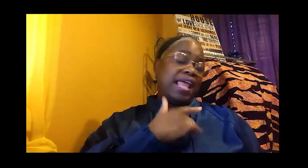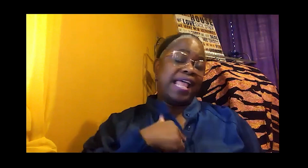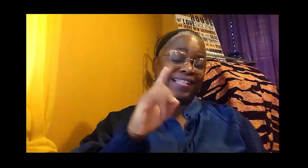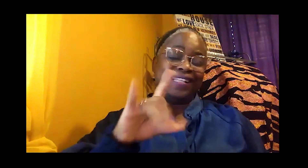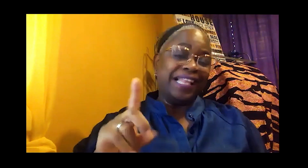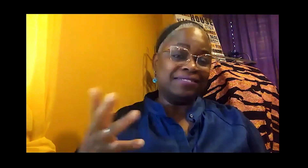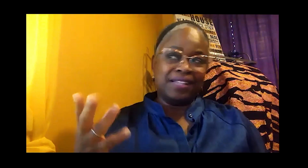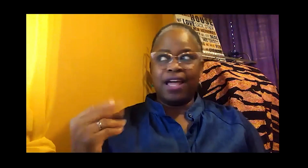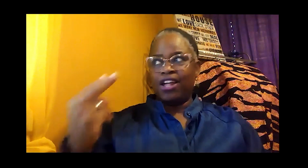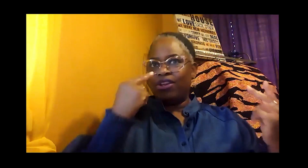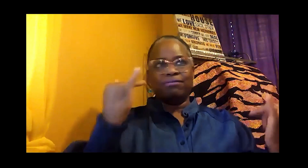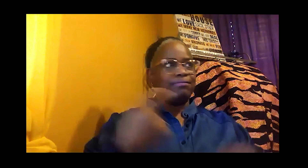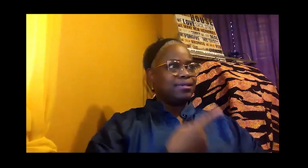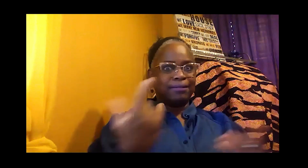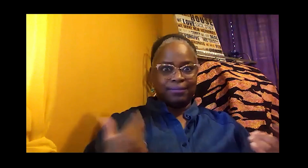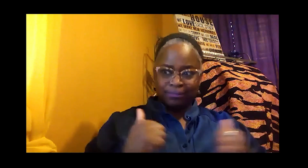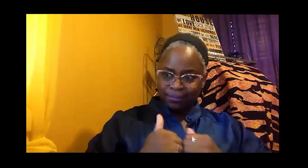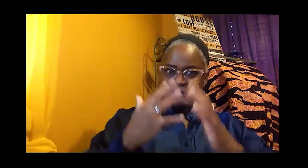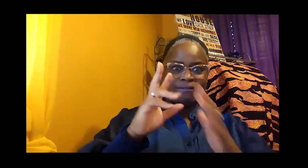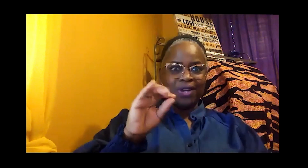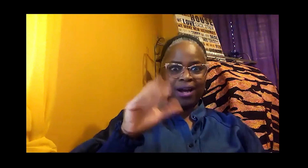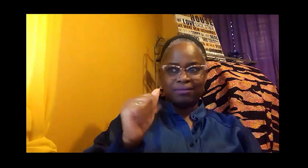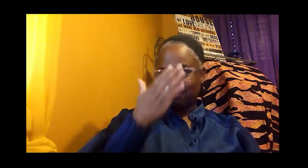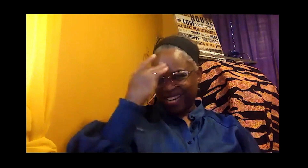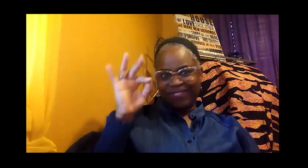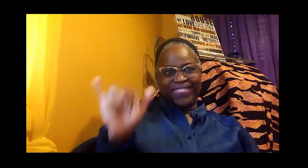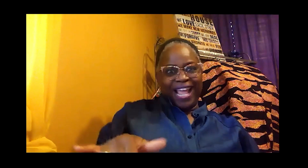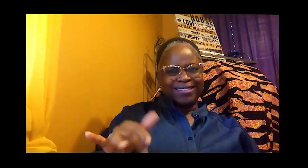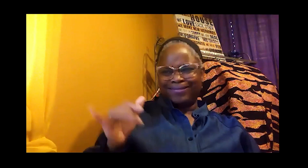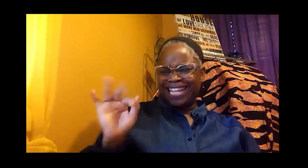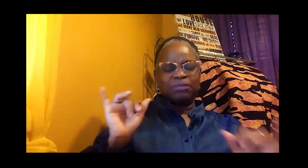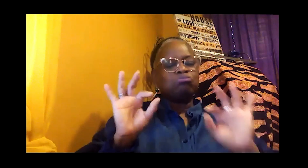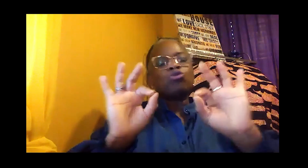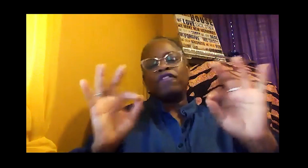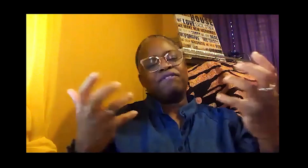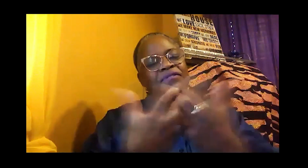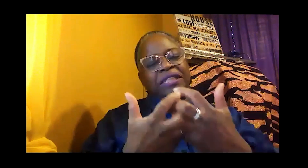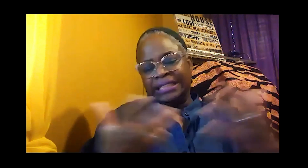was made to pursue a master's degree in fine arts specializing in organizational leadership.